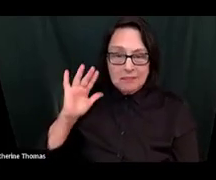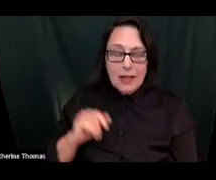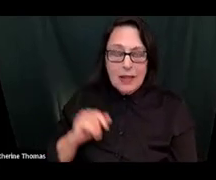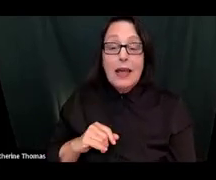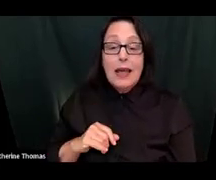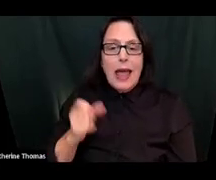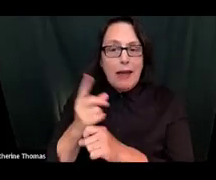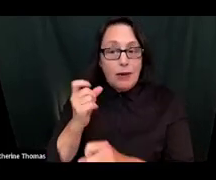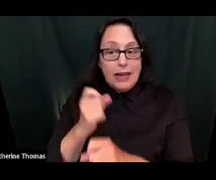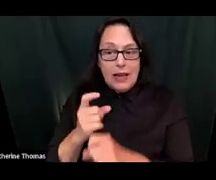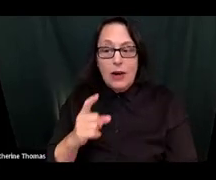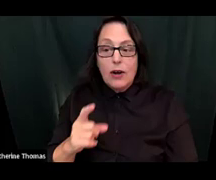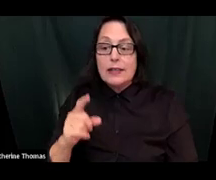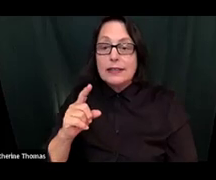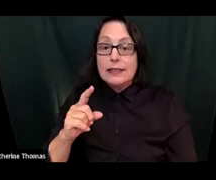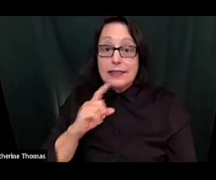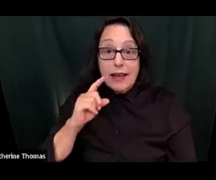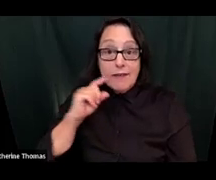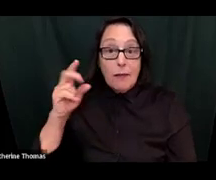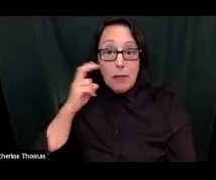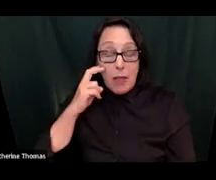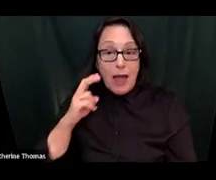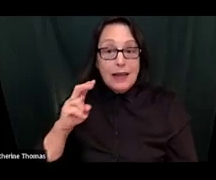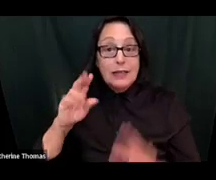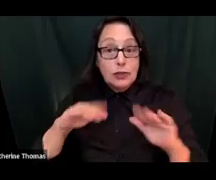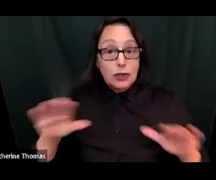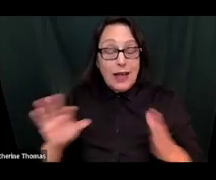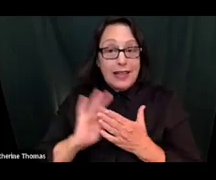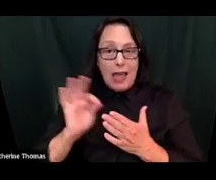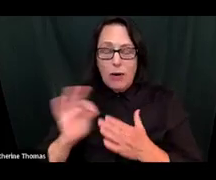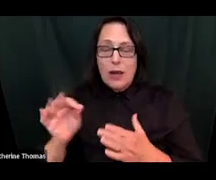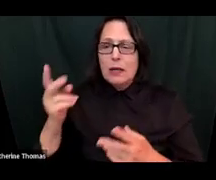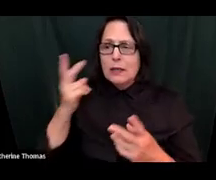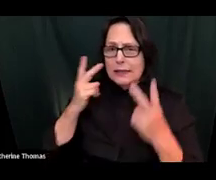year the National Deafblind child count is conducted to determine how many students